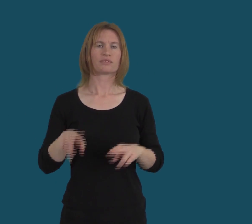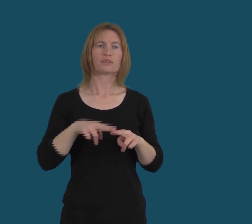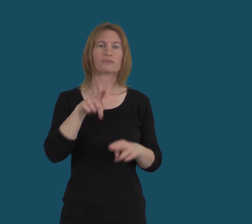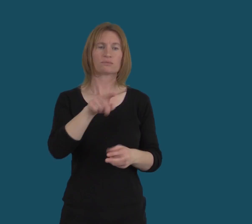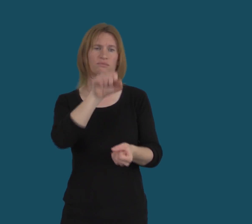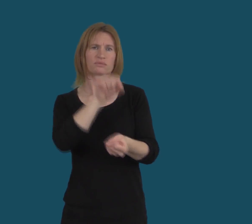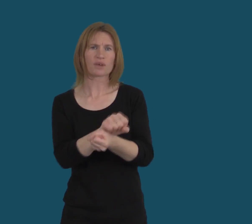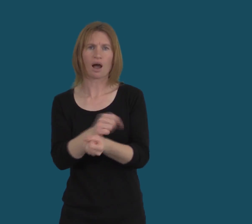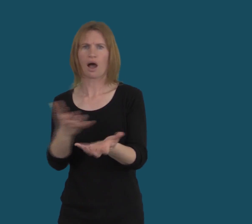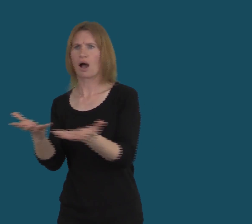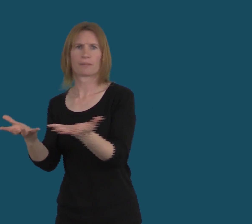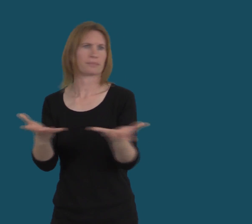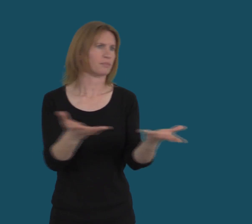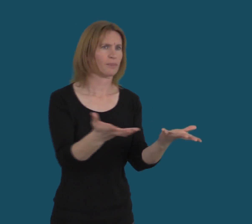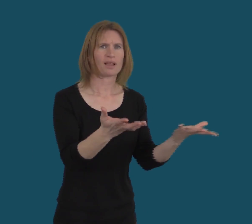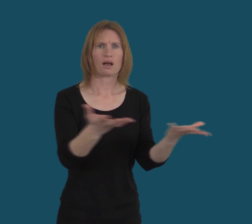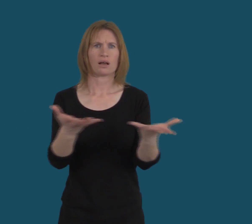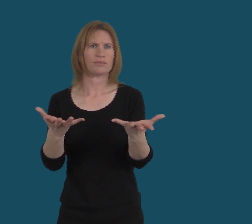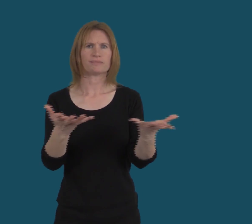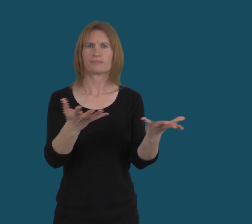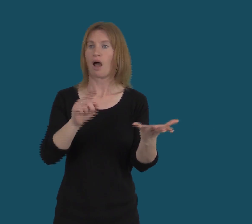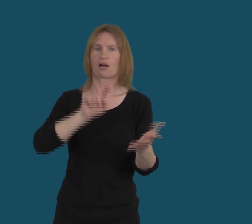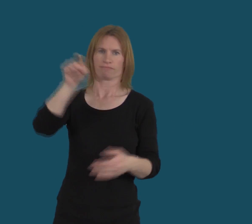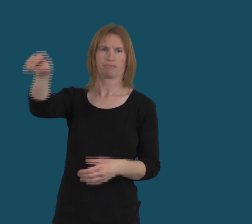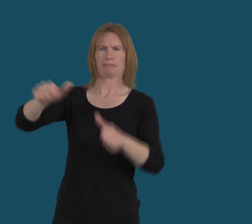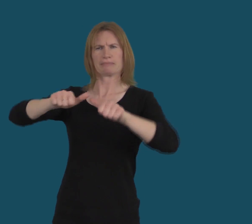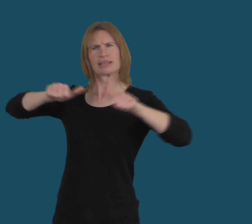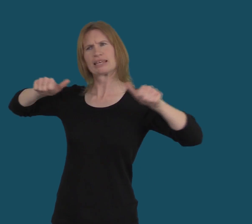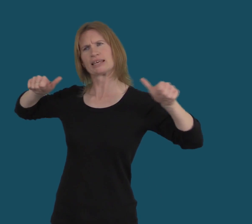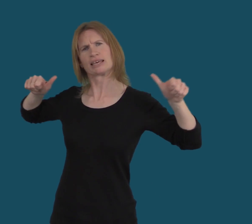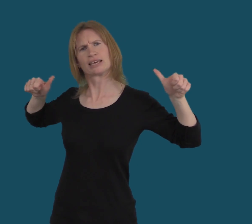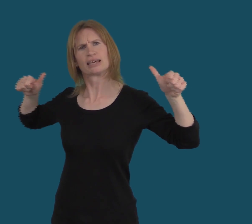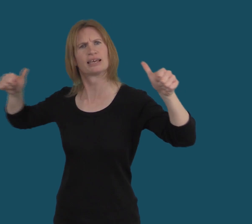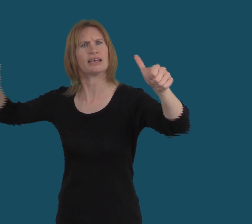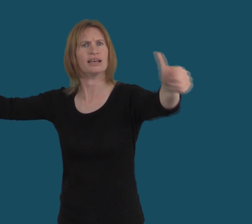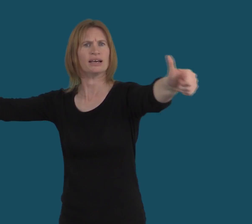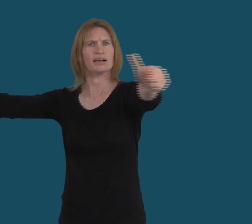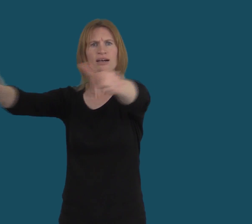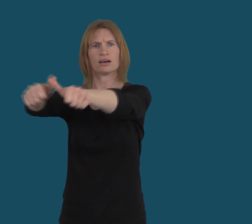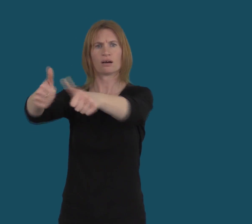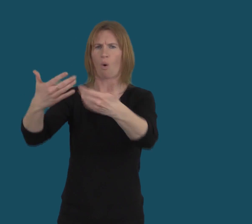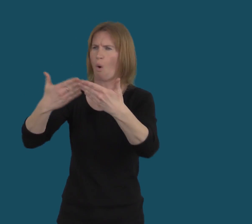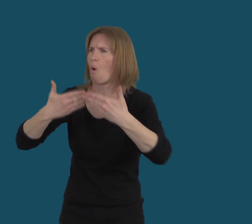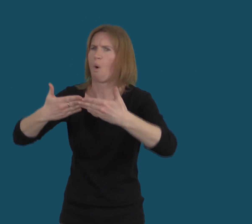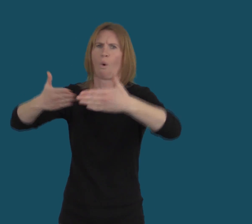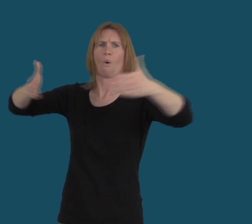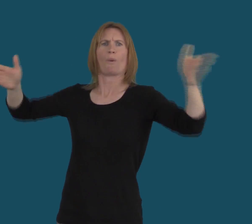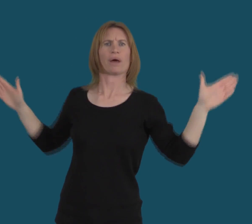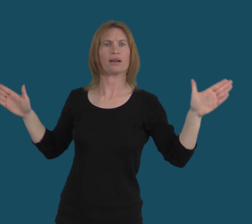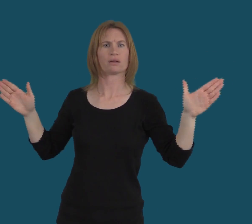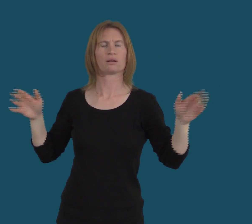If you are stuck you can relocate to a large open area,